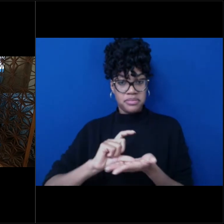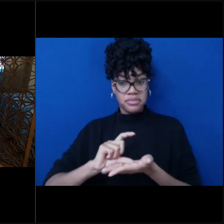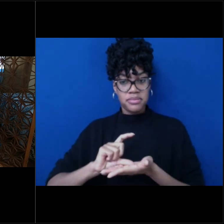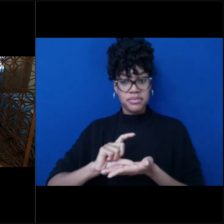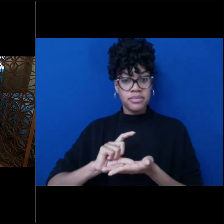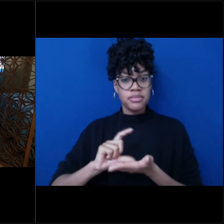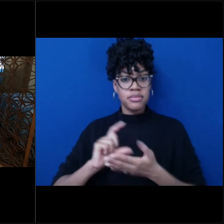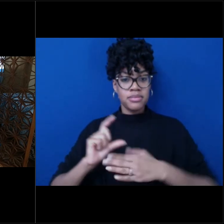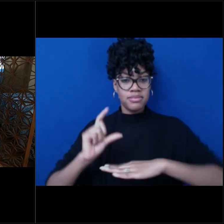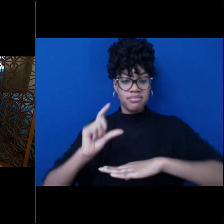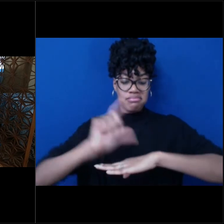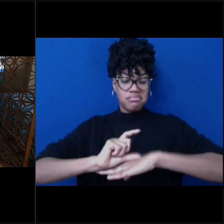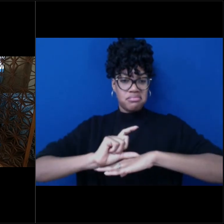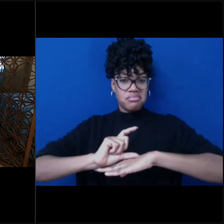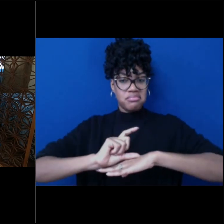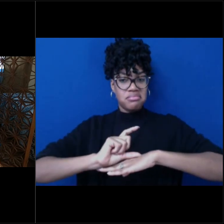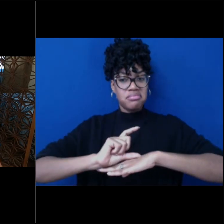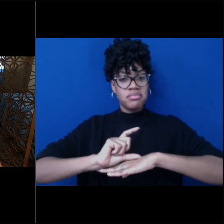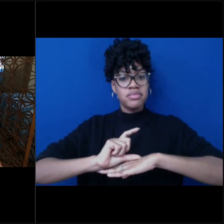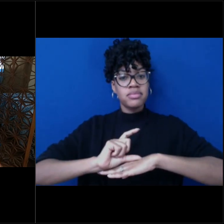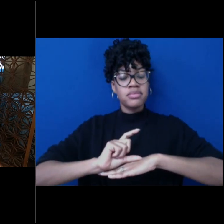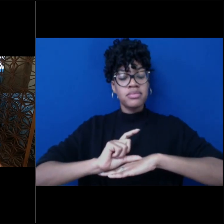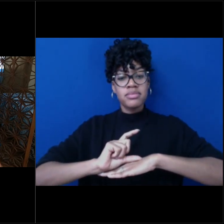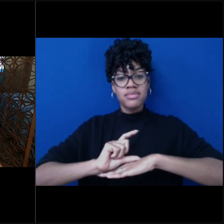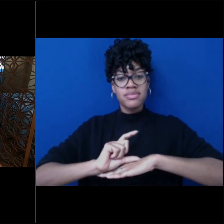It's kind of that hard skeleton, right?